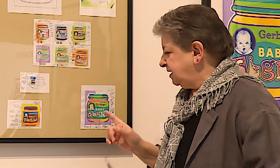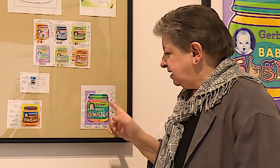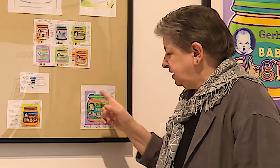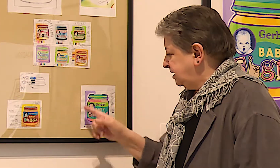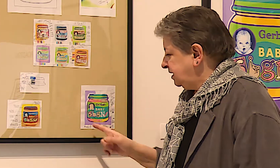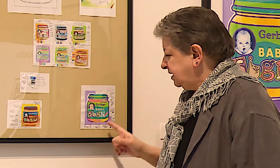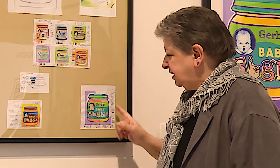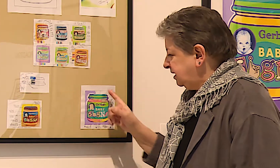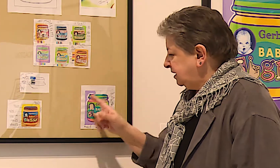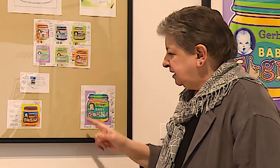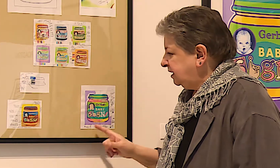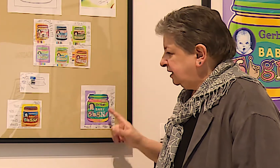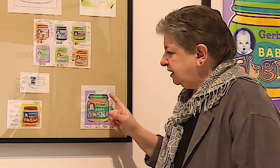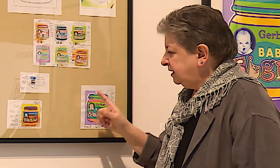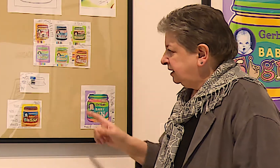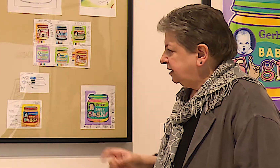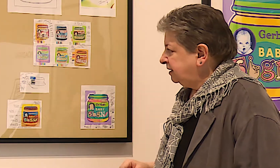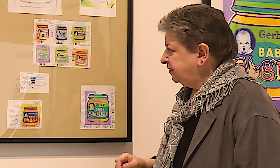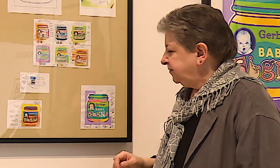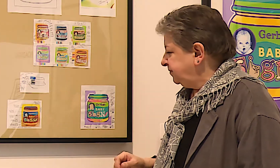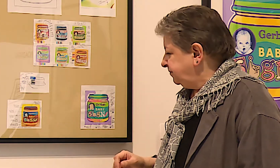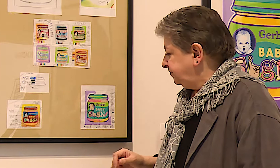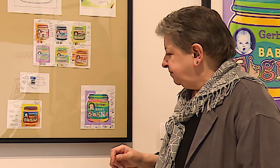and these were the final colors that I chose.